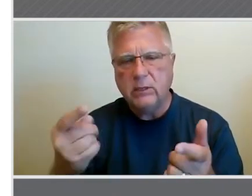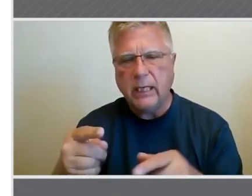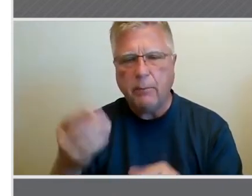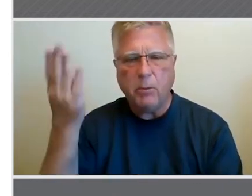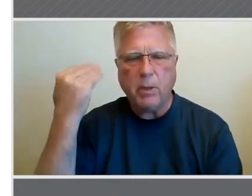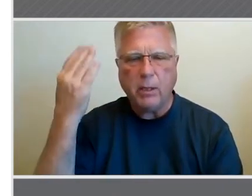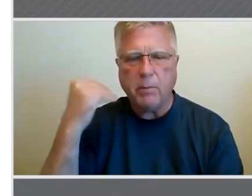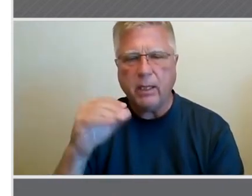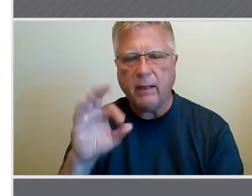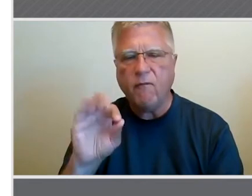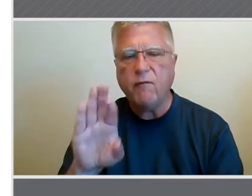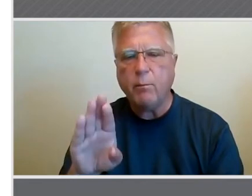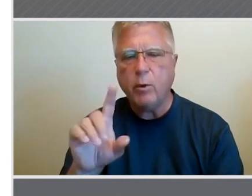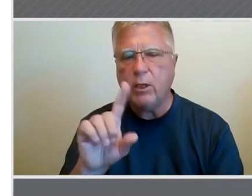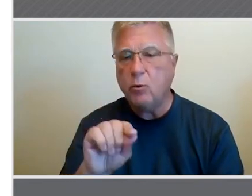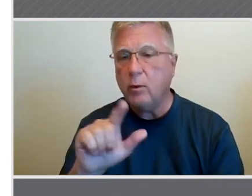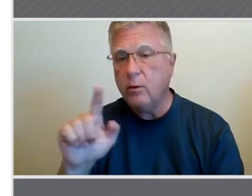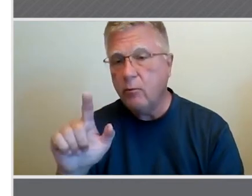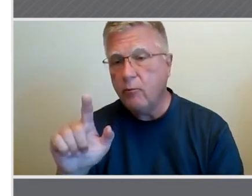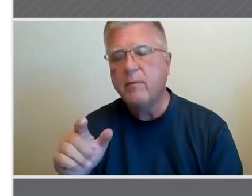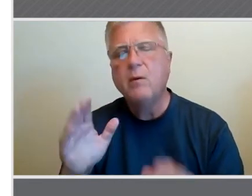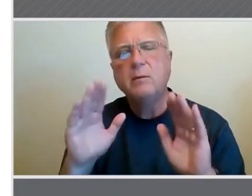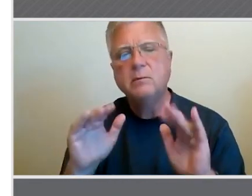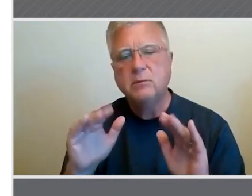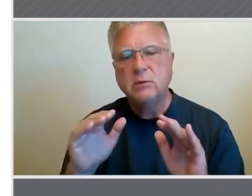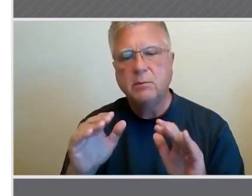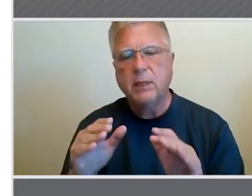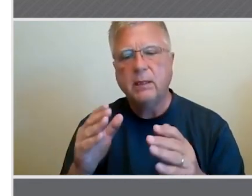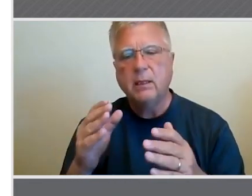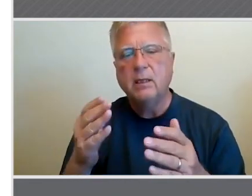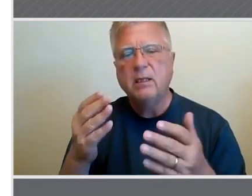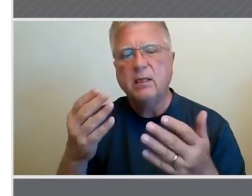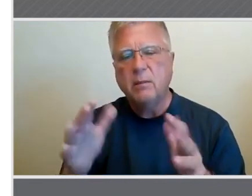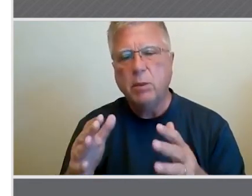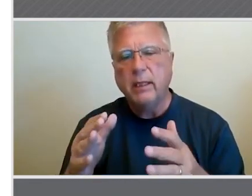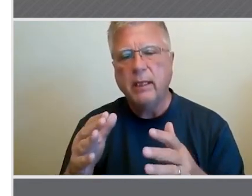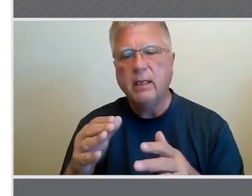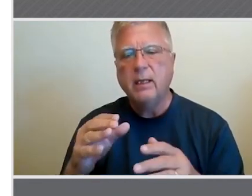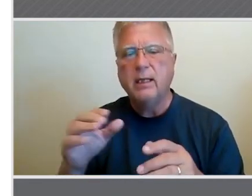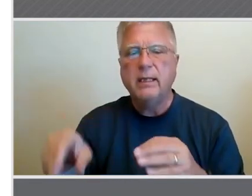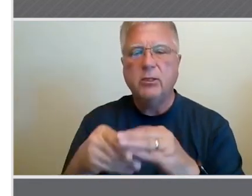we expect to complete an additional 40 non emergency demolitions for the remainder of